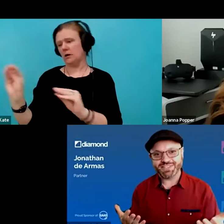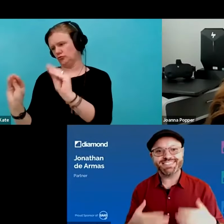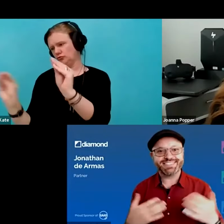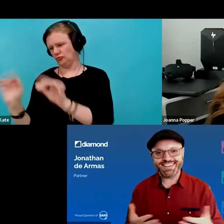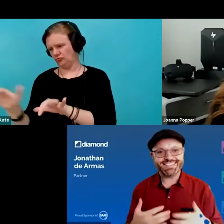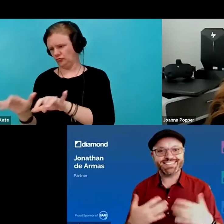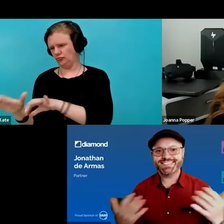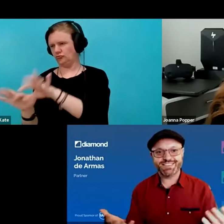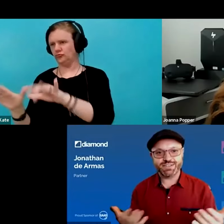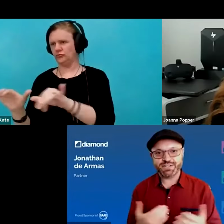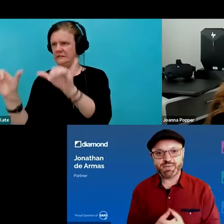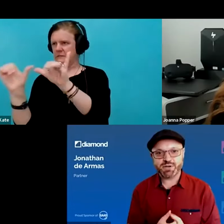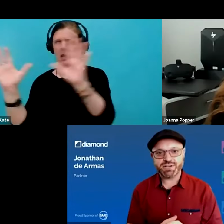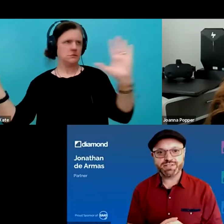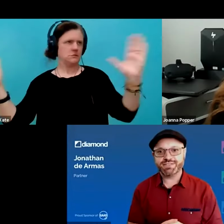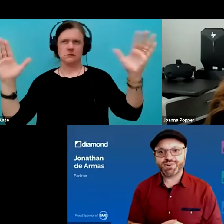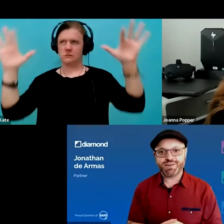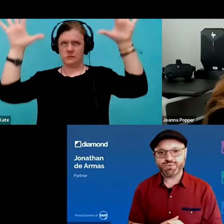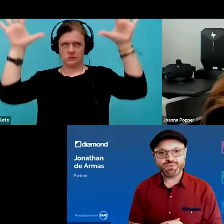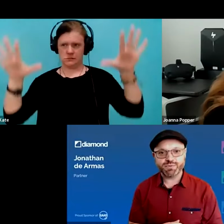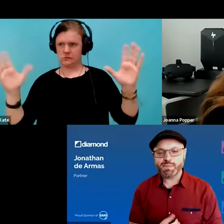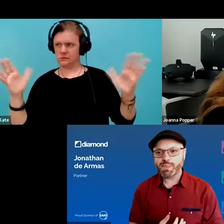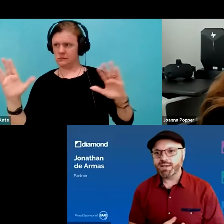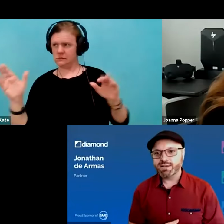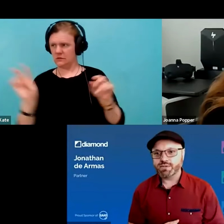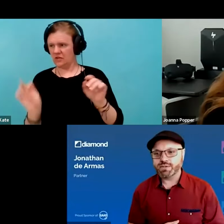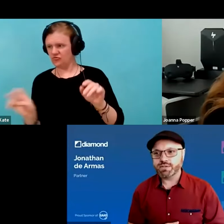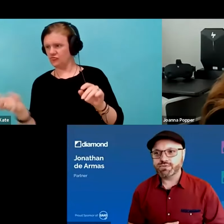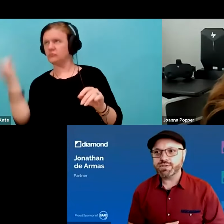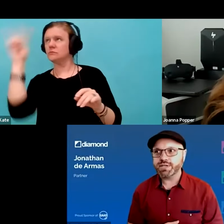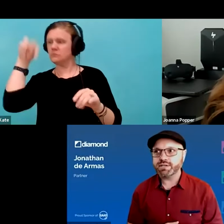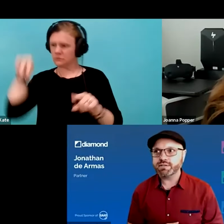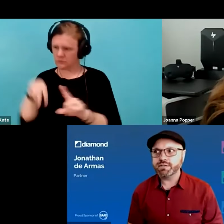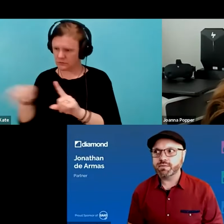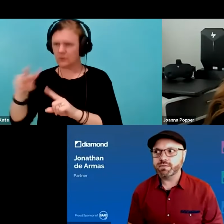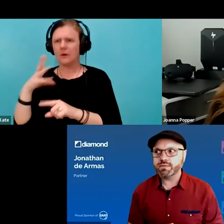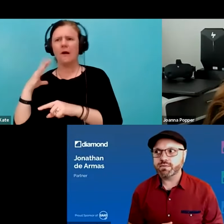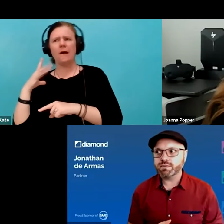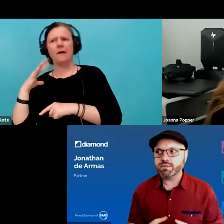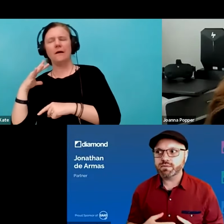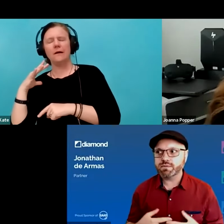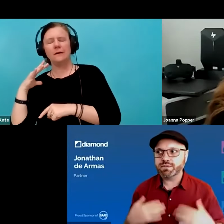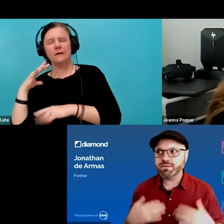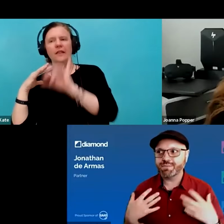size and experience and travel through them. So it's really neat to to think